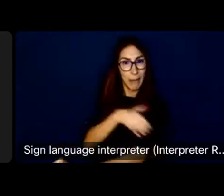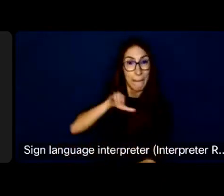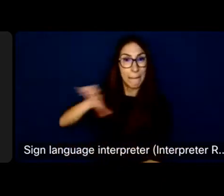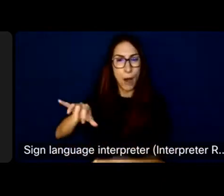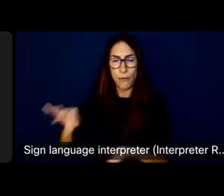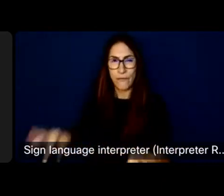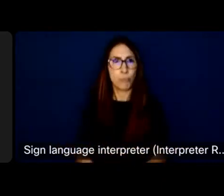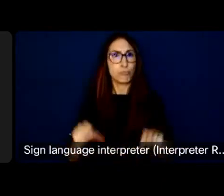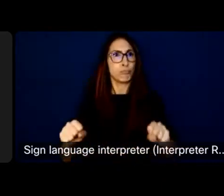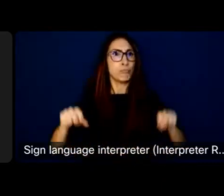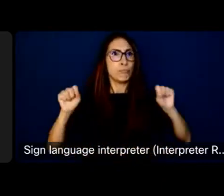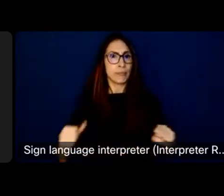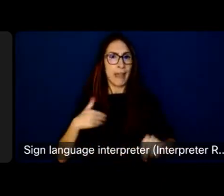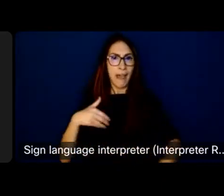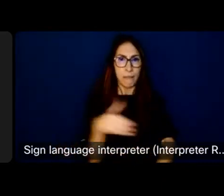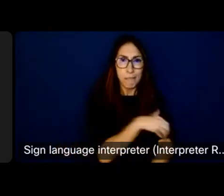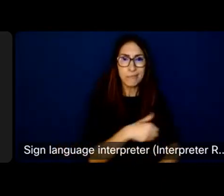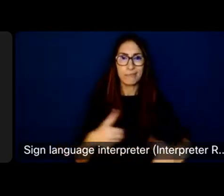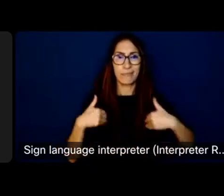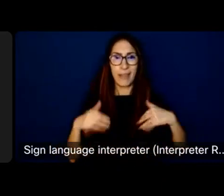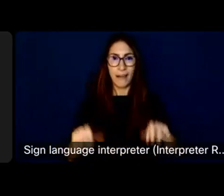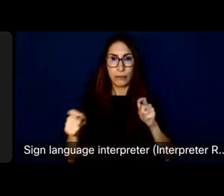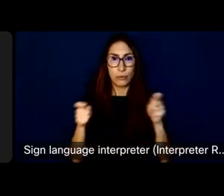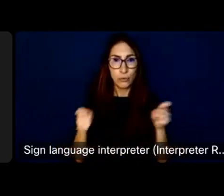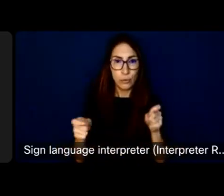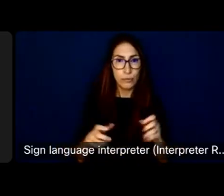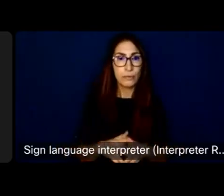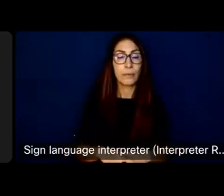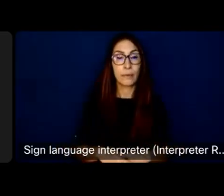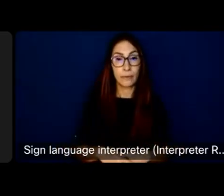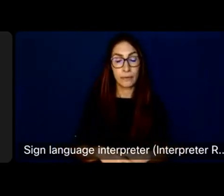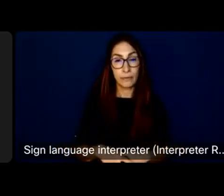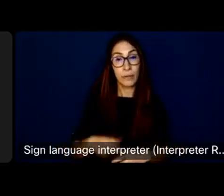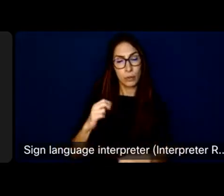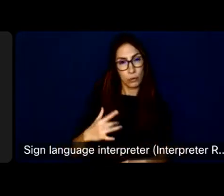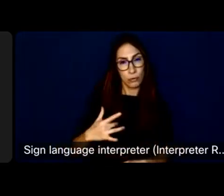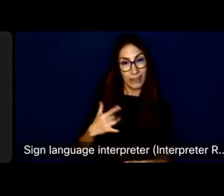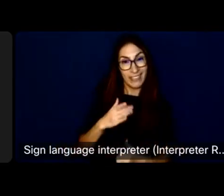feeling empowered. Some of that power that we need in order to